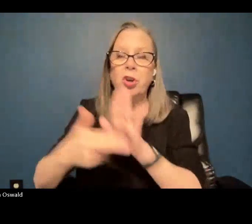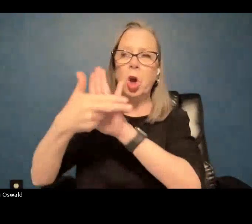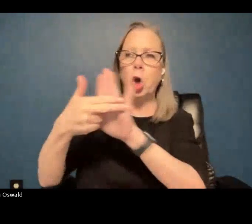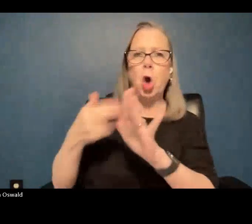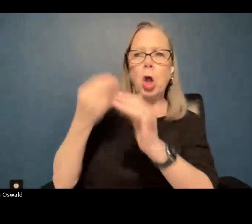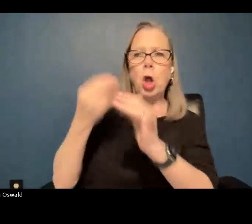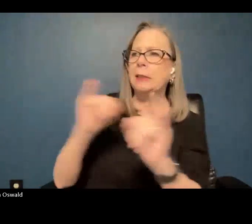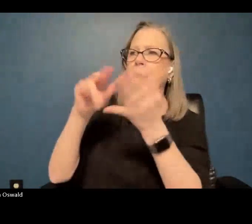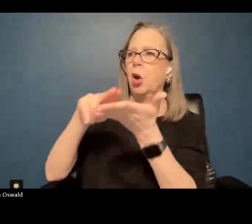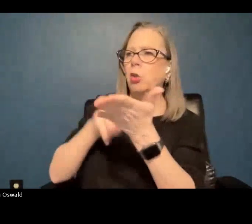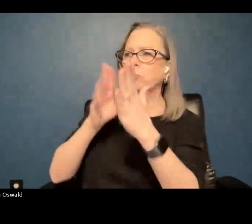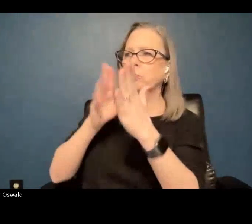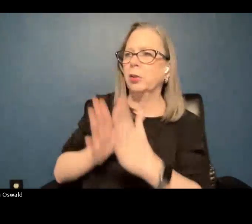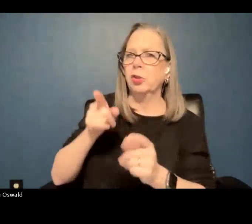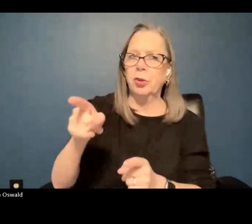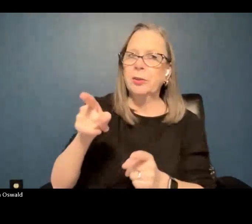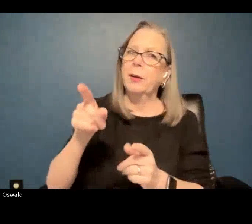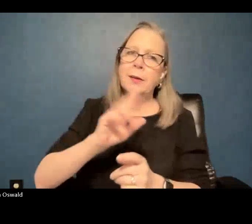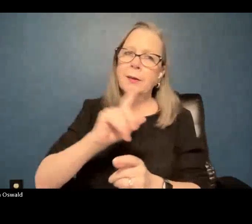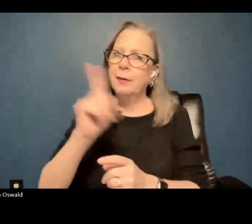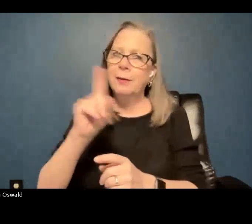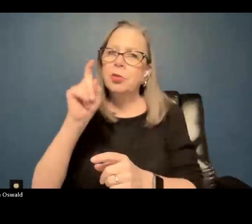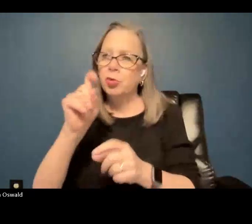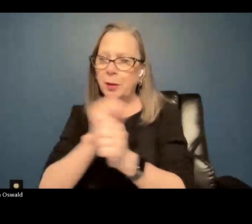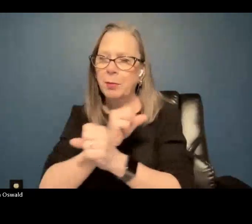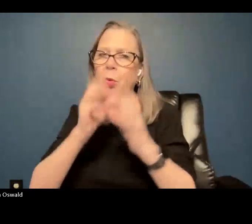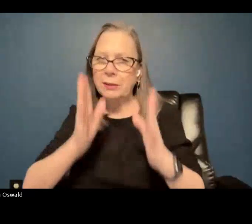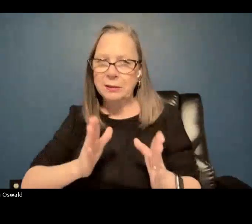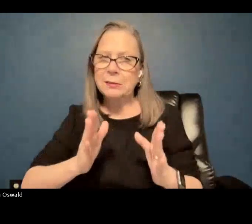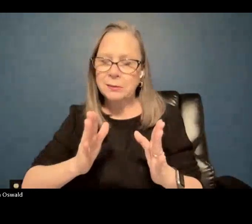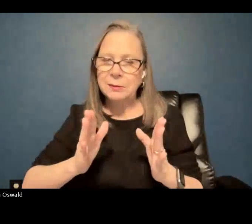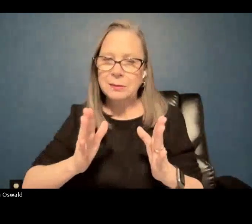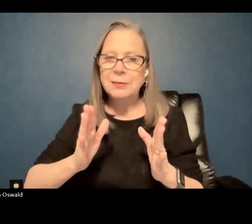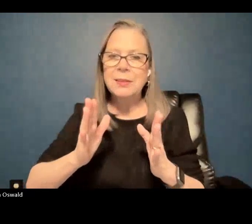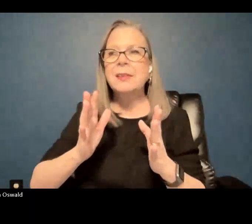So communicating that to the work group and establishing that as an existing